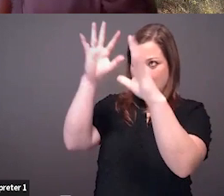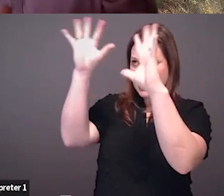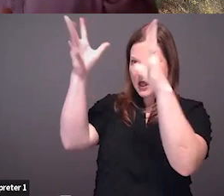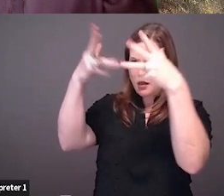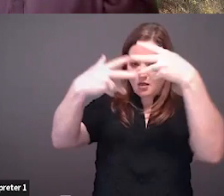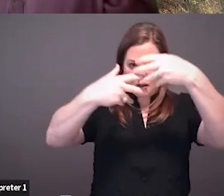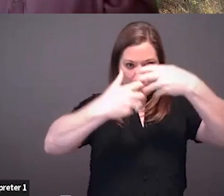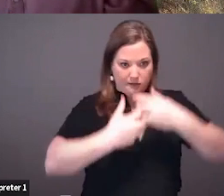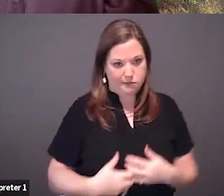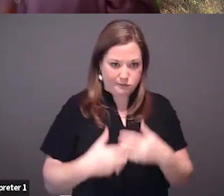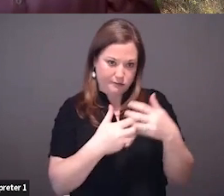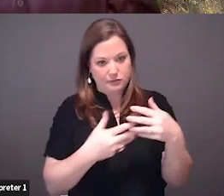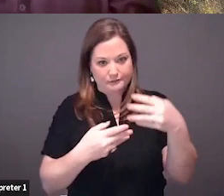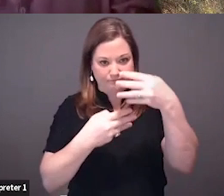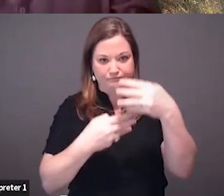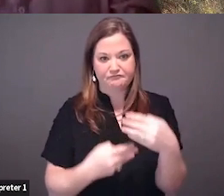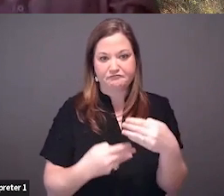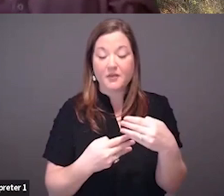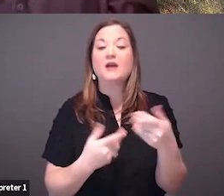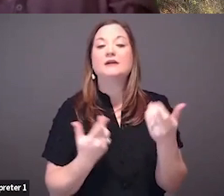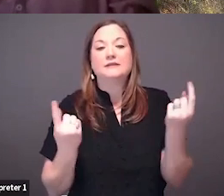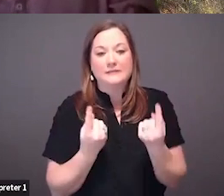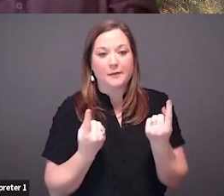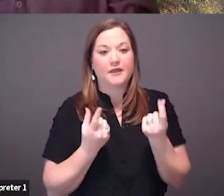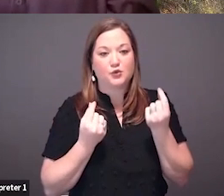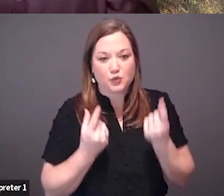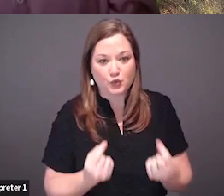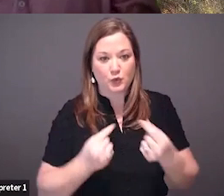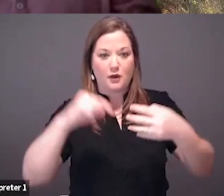into a actionable course of action plan.